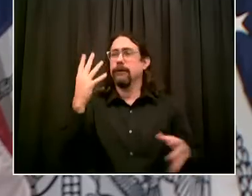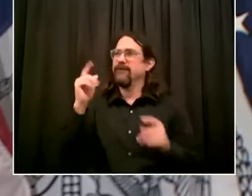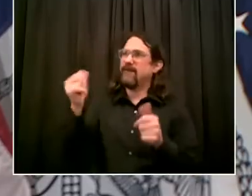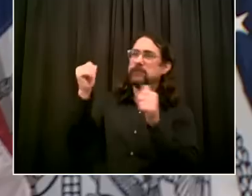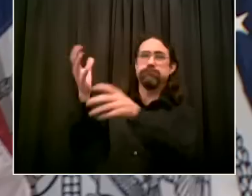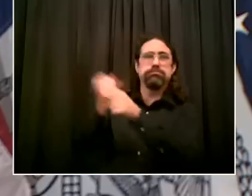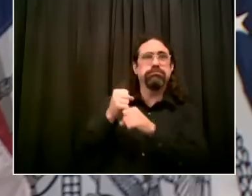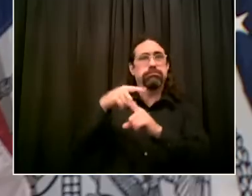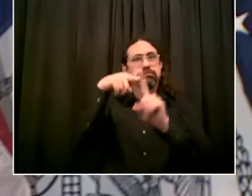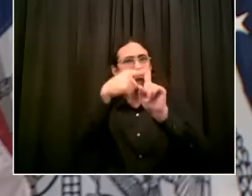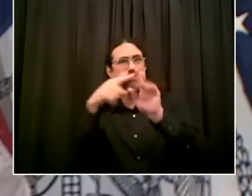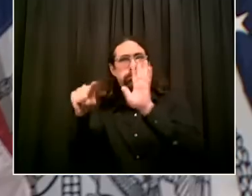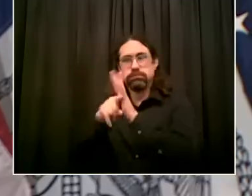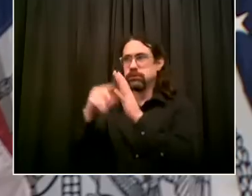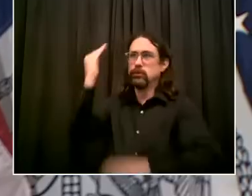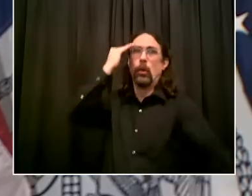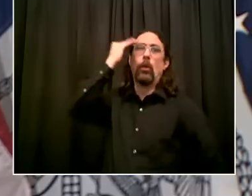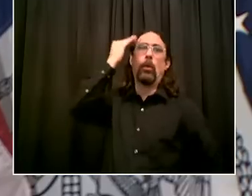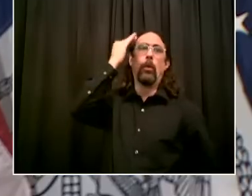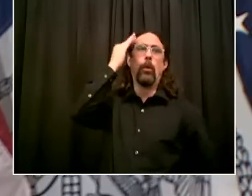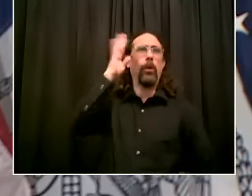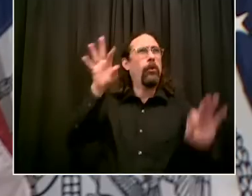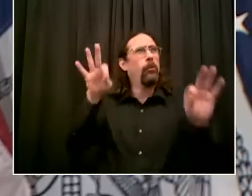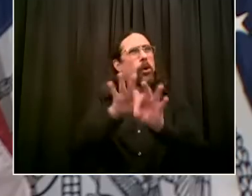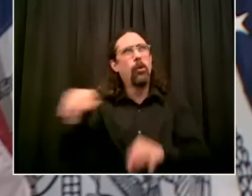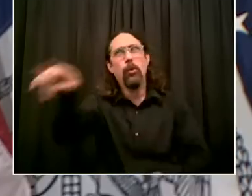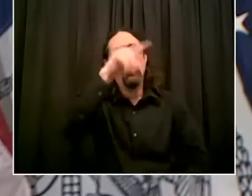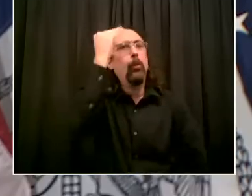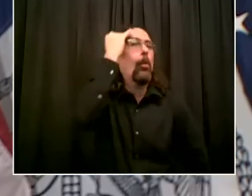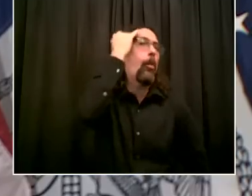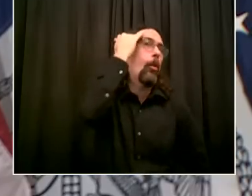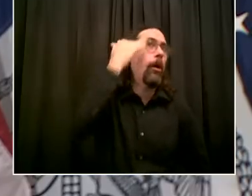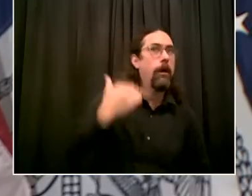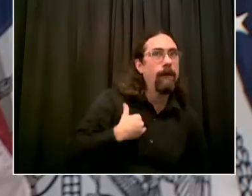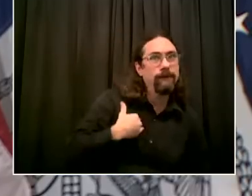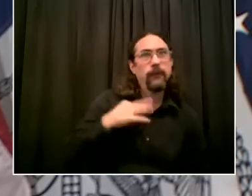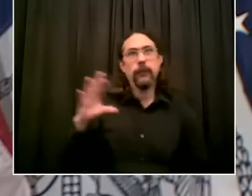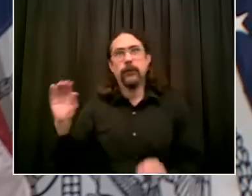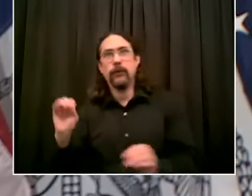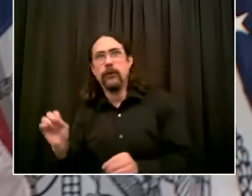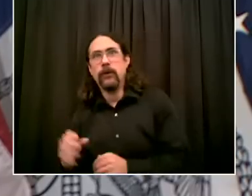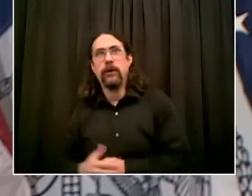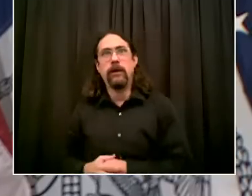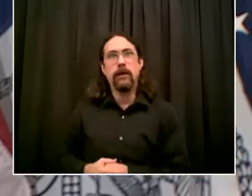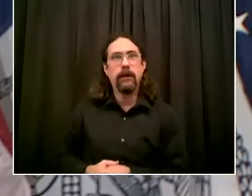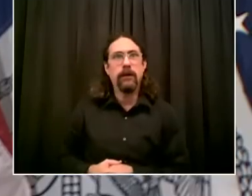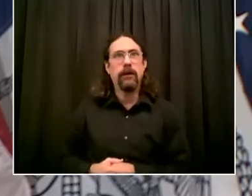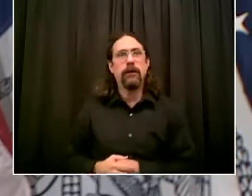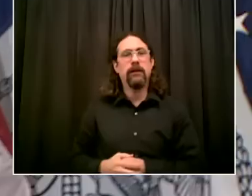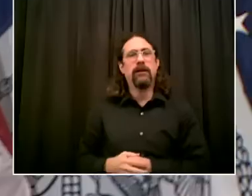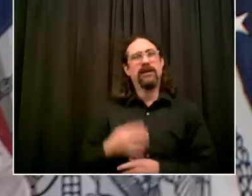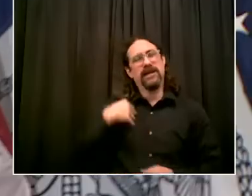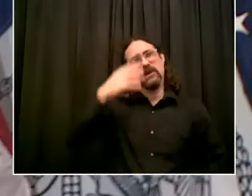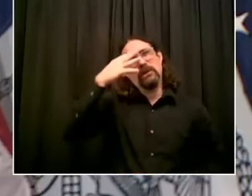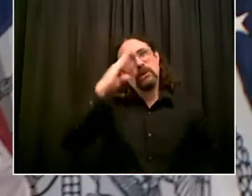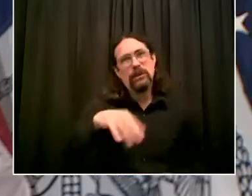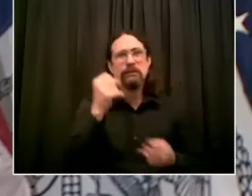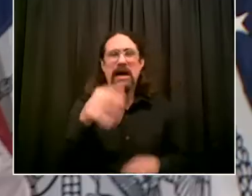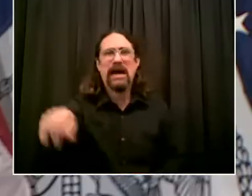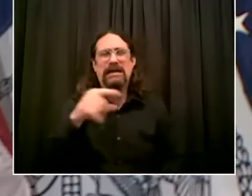PUT IN PLACE, WE KNOW ATHT T OBVIOUSLY, IT IS A BBRDUEN FOR EVERYONE IN THE COMMUNITY. WE WANT THIS TO